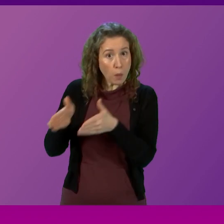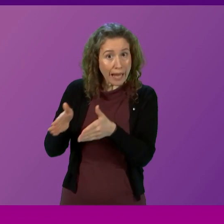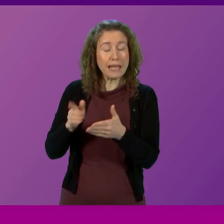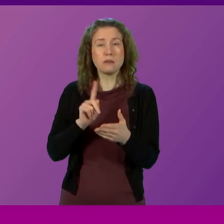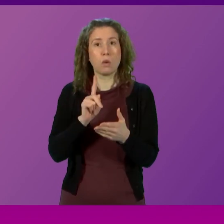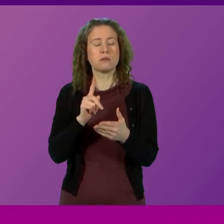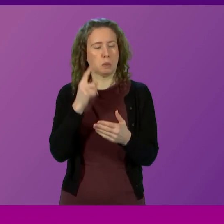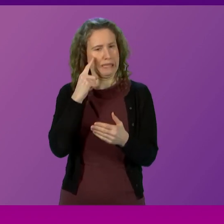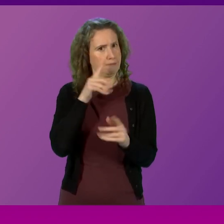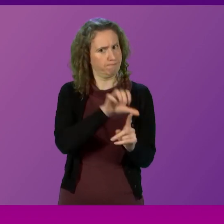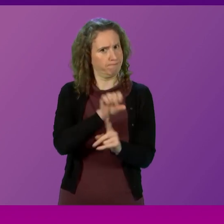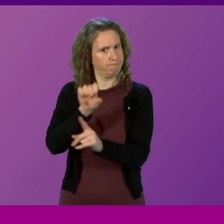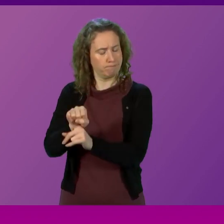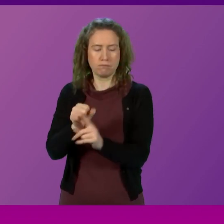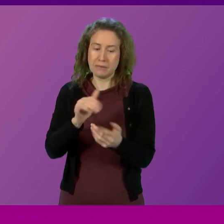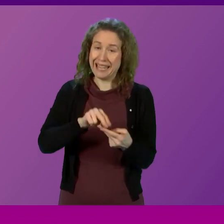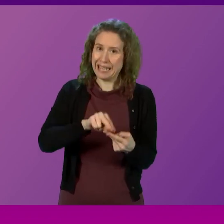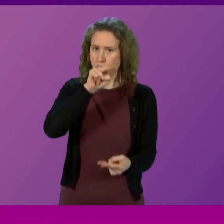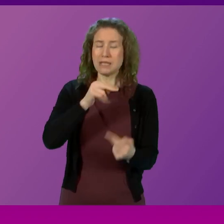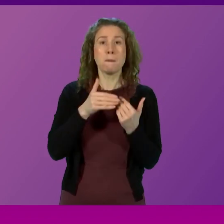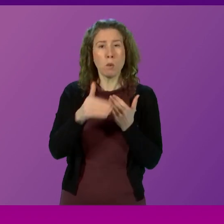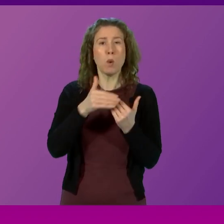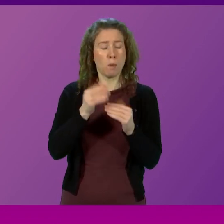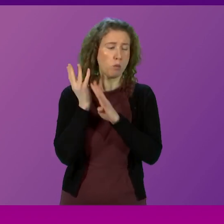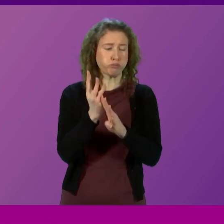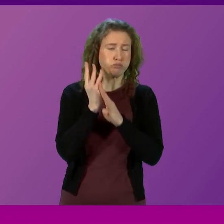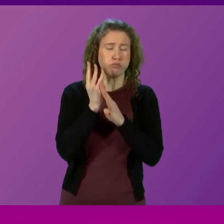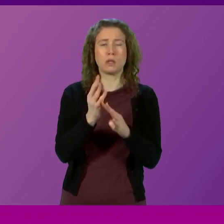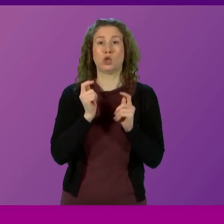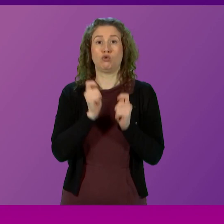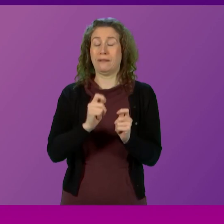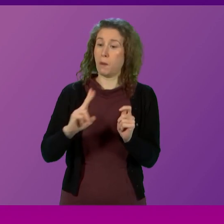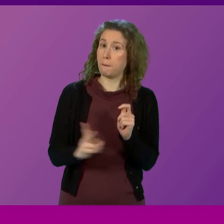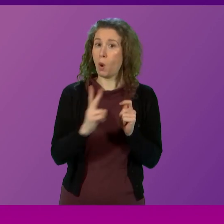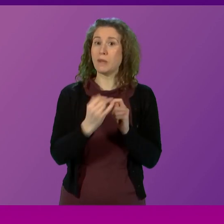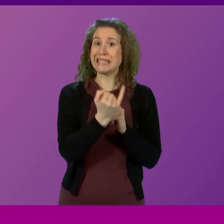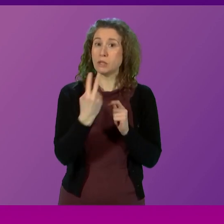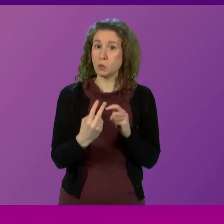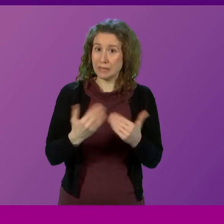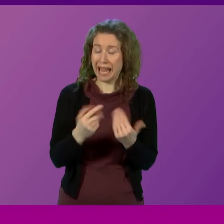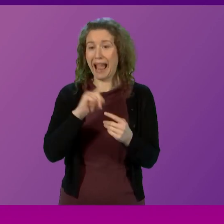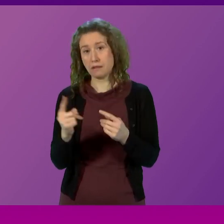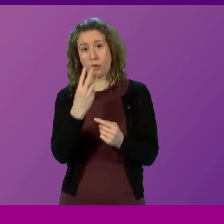we can see a significant increase—more patients were treated on the 62-day and 31-day pathways